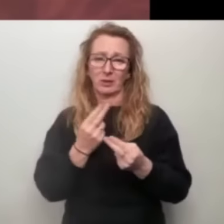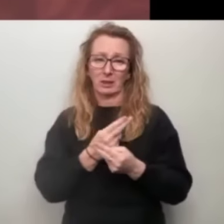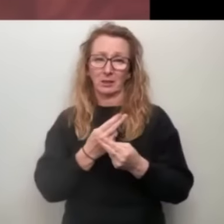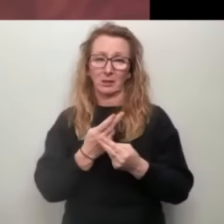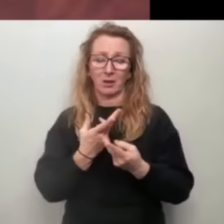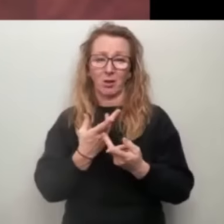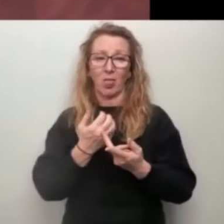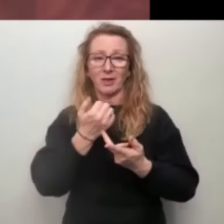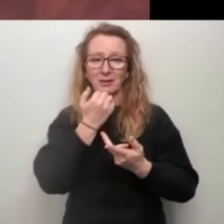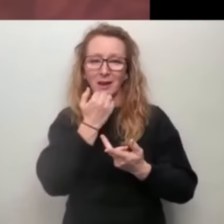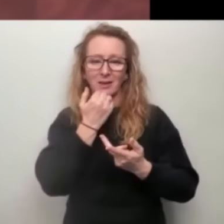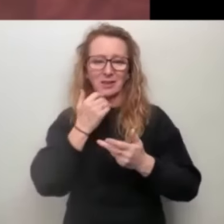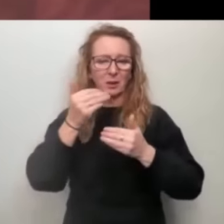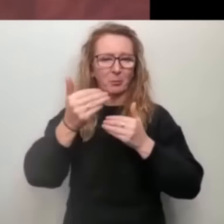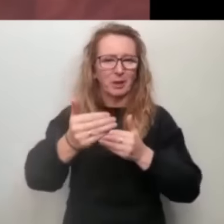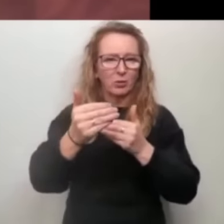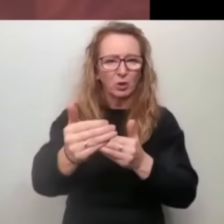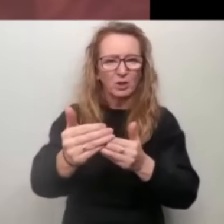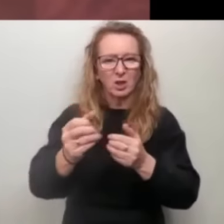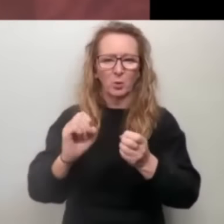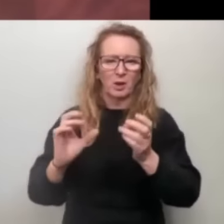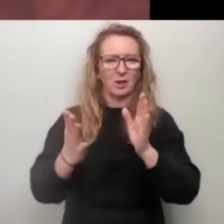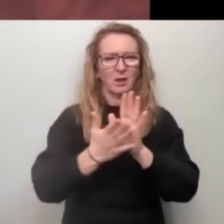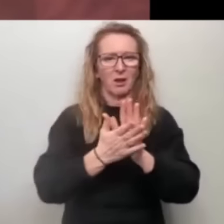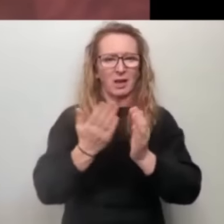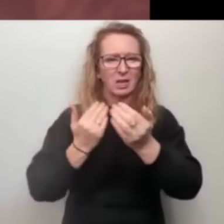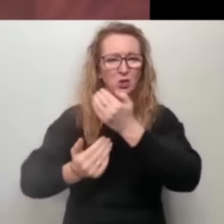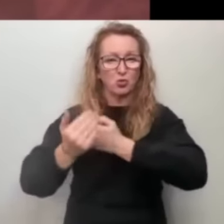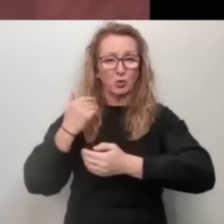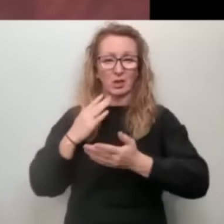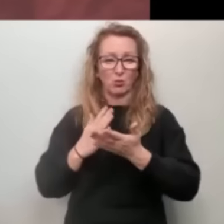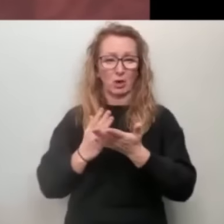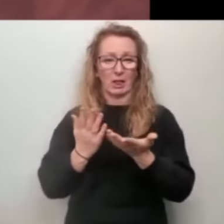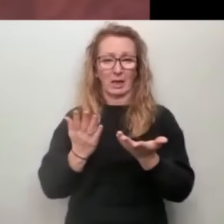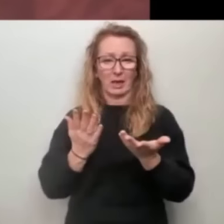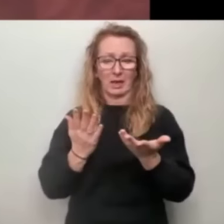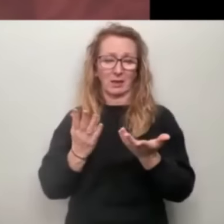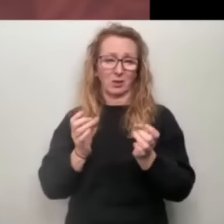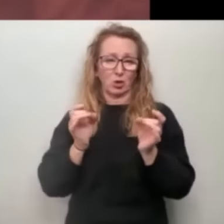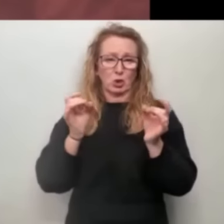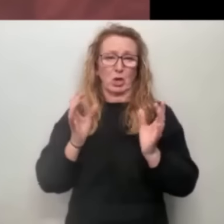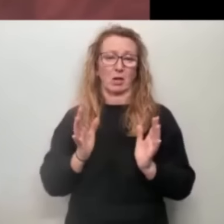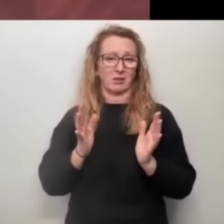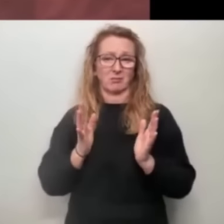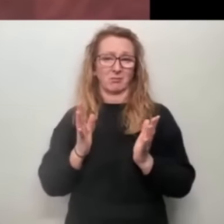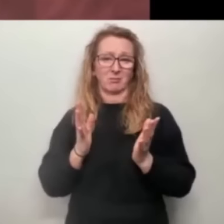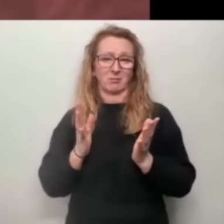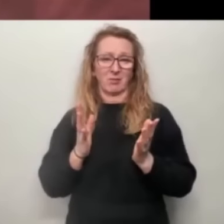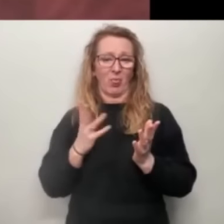and periods that we impose on history are sometimes just that, they're impositions.